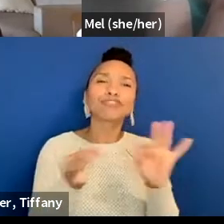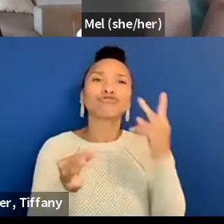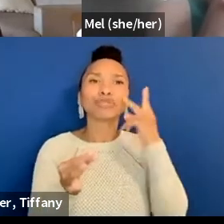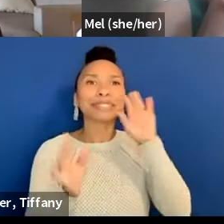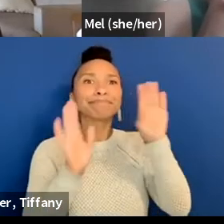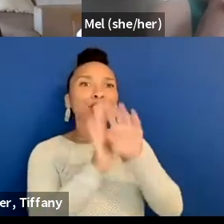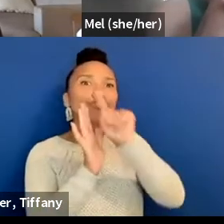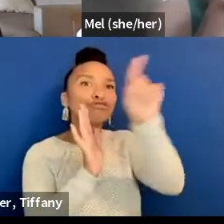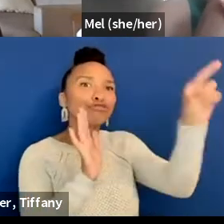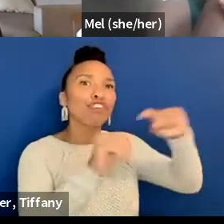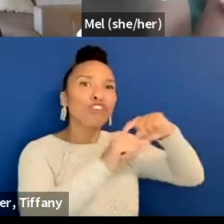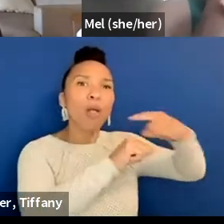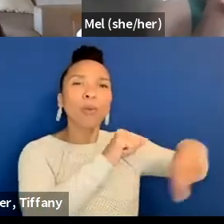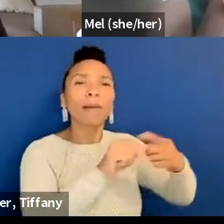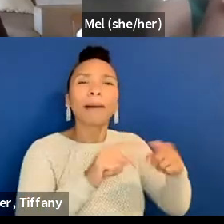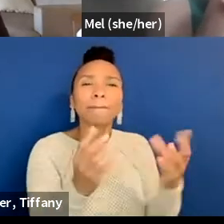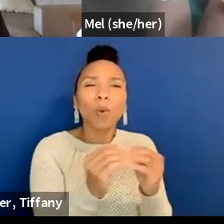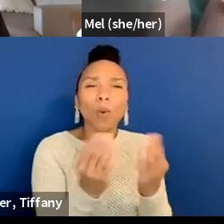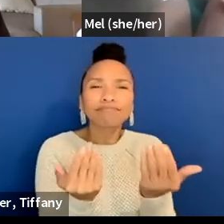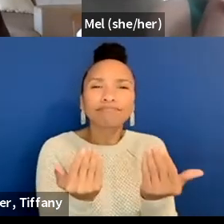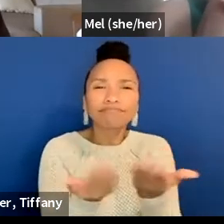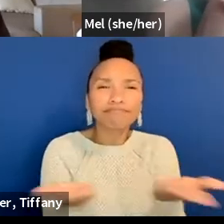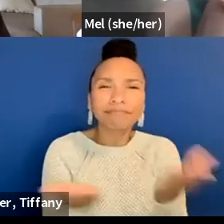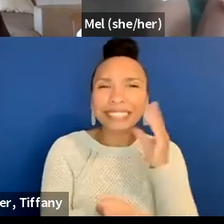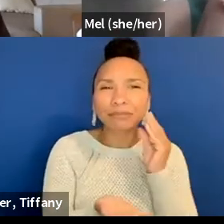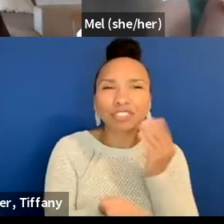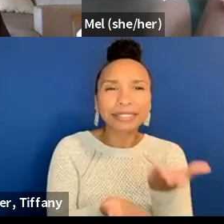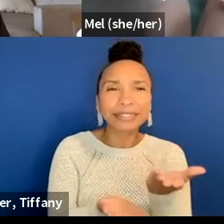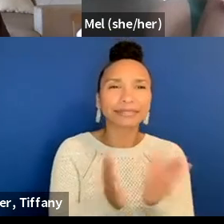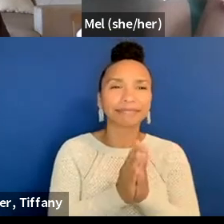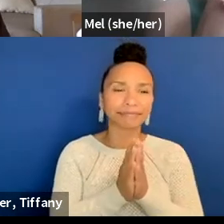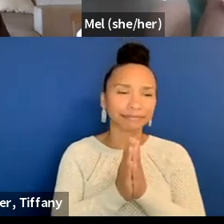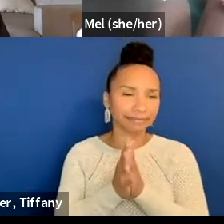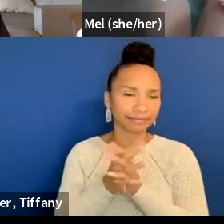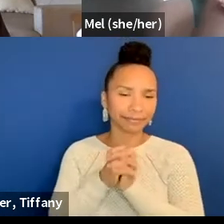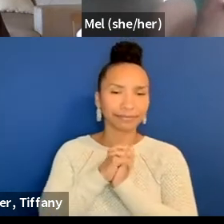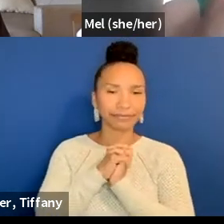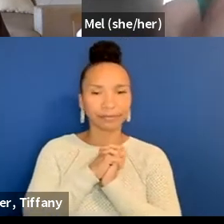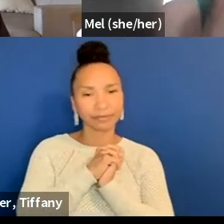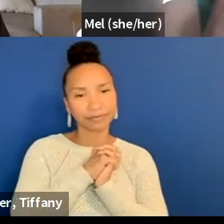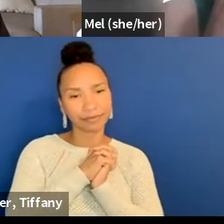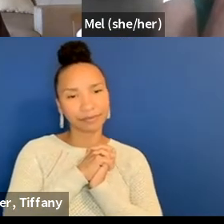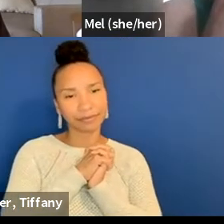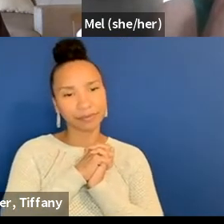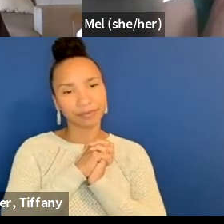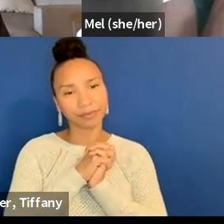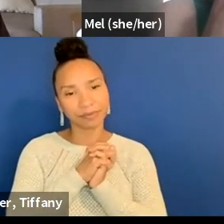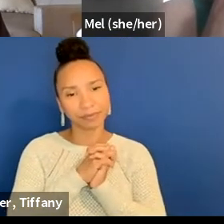Benjamin (they/them/elle): And speaking. Benjamin (they/them/elle): will go for it. Benjamin (they/them/elle): yeah just to elaborate I think like it really is i'm thinking.